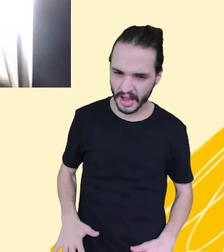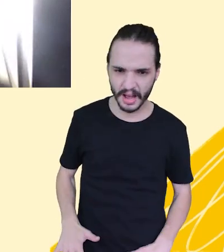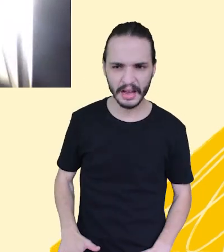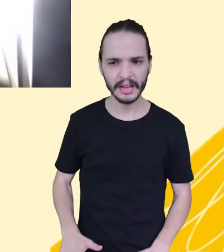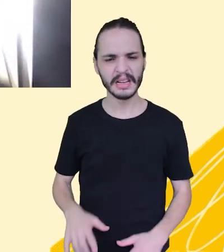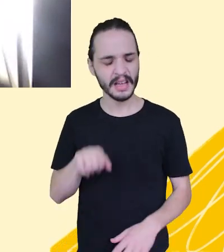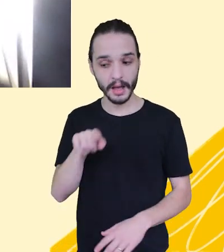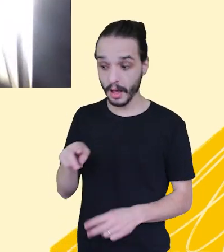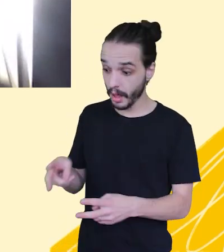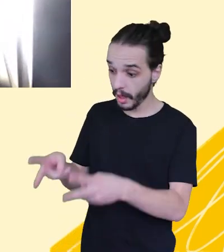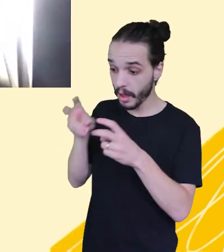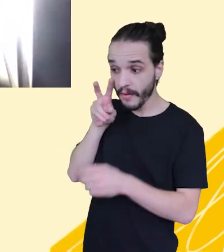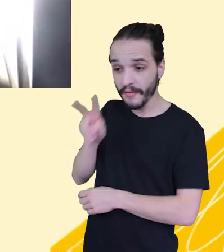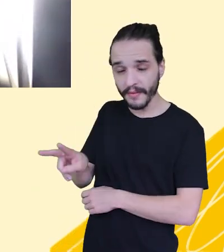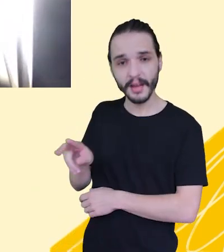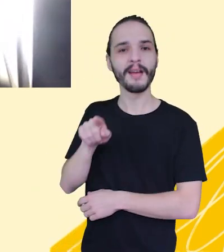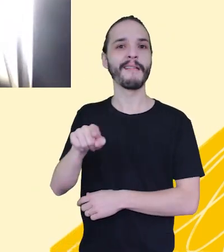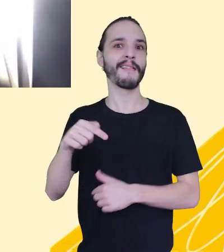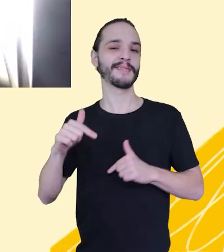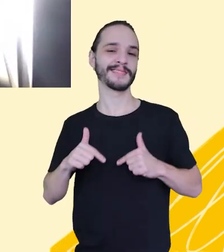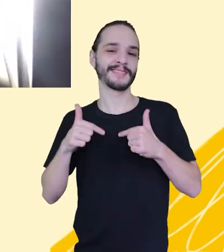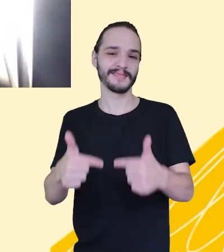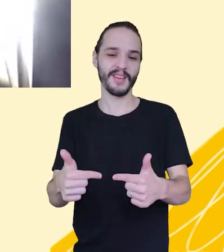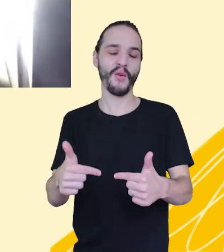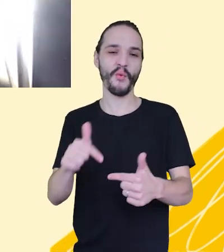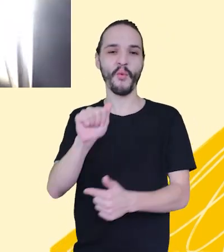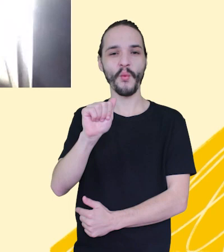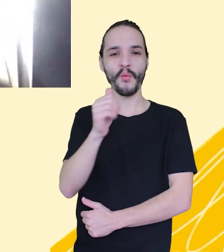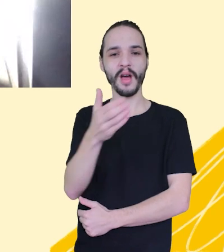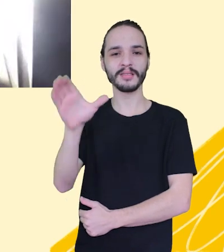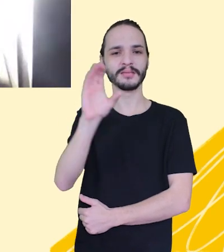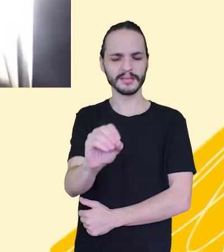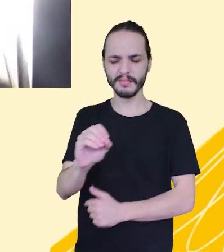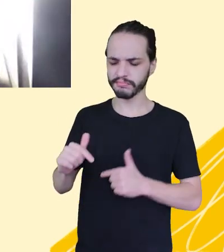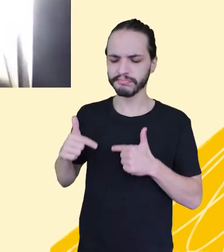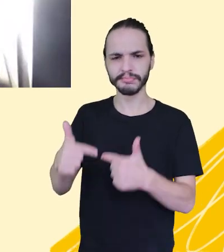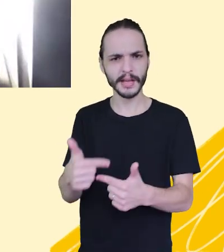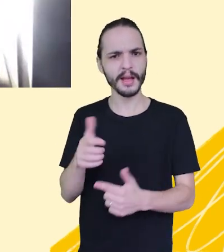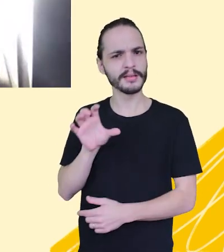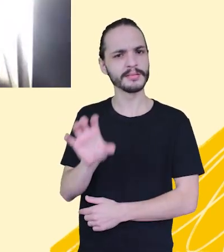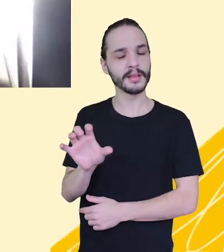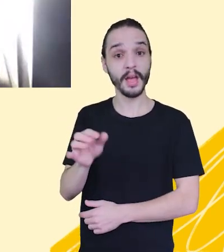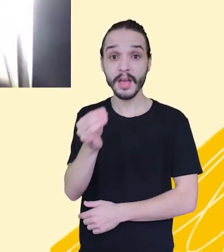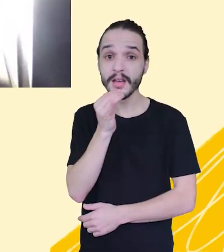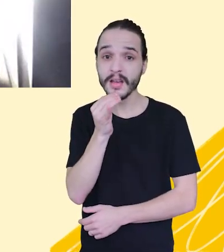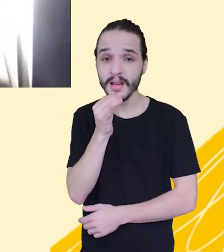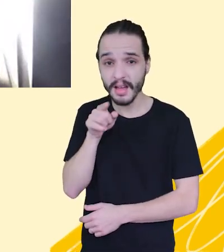This kind of action. This is what I was talking about For example in this scene...